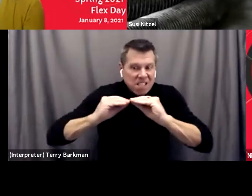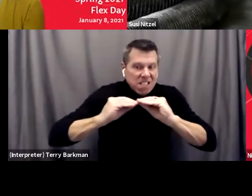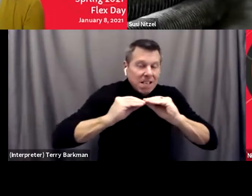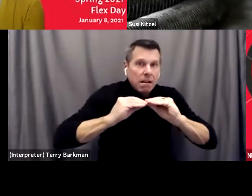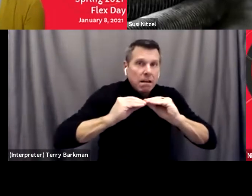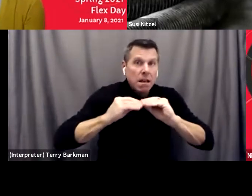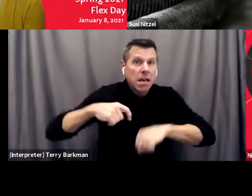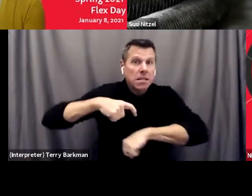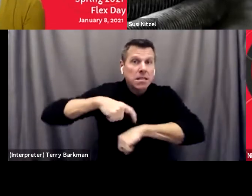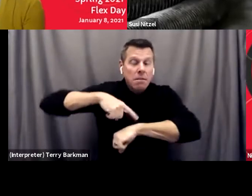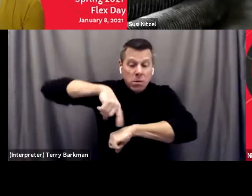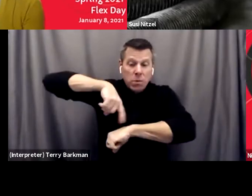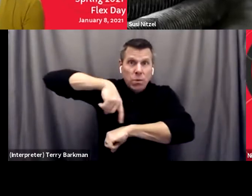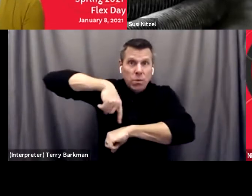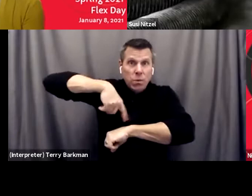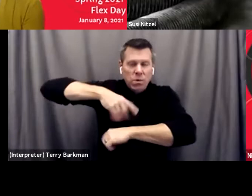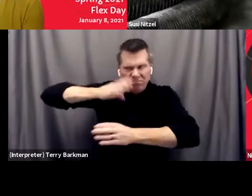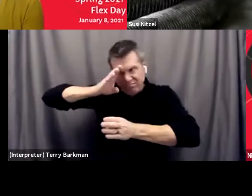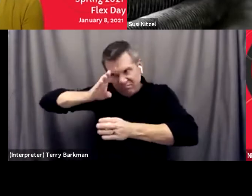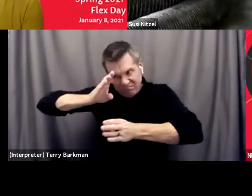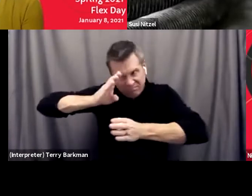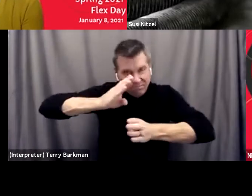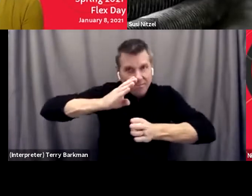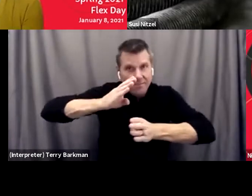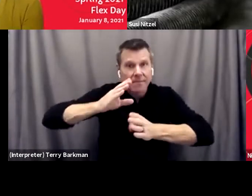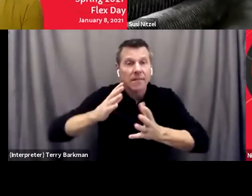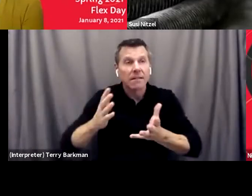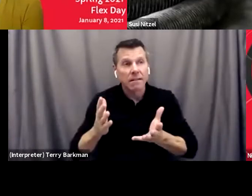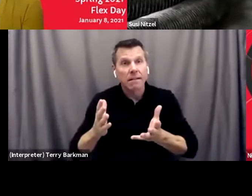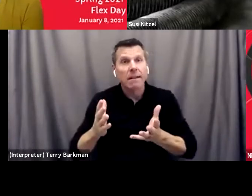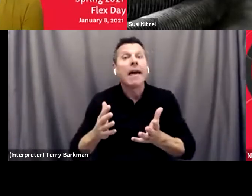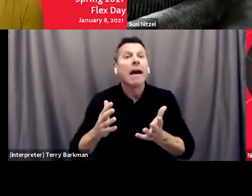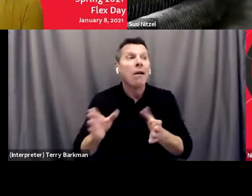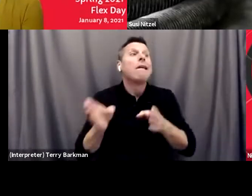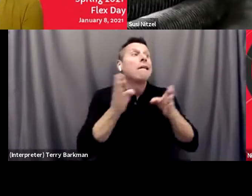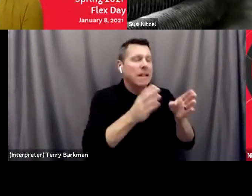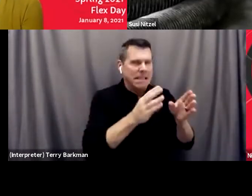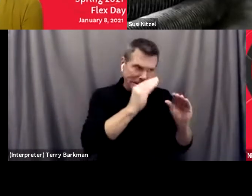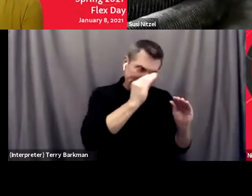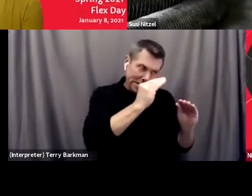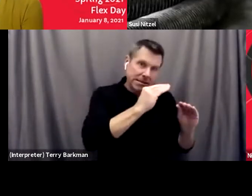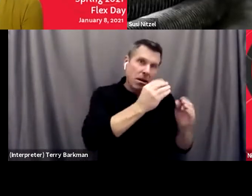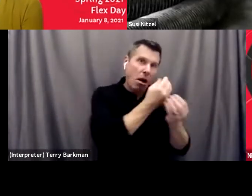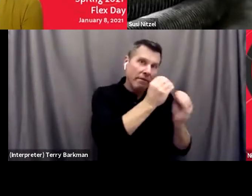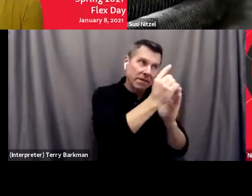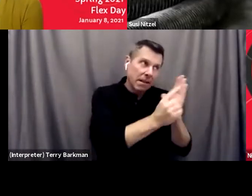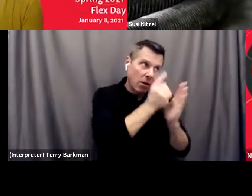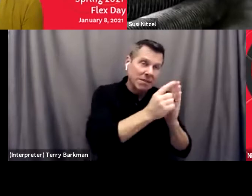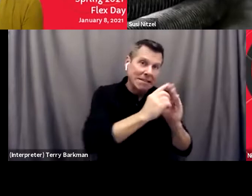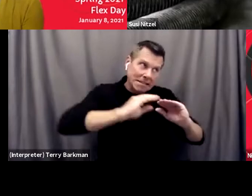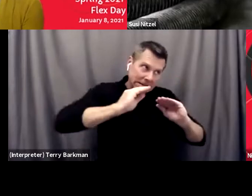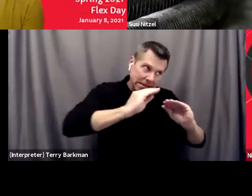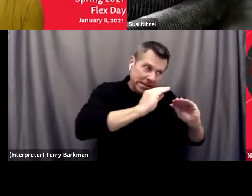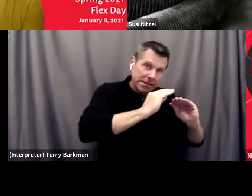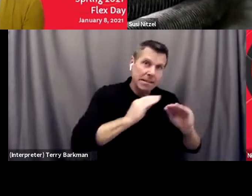time to besides the normal instructional environment, office, our environment, division meetings, and, and all that other